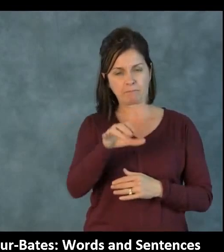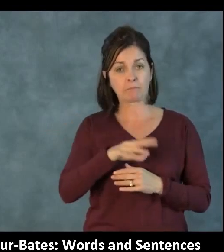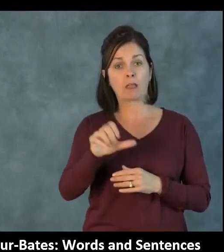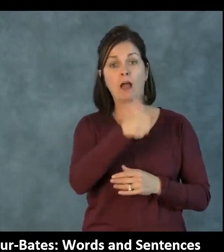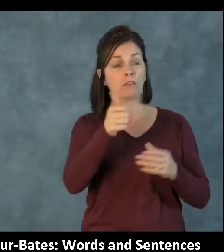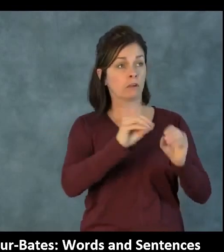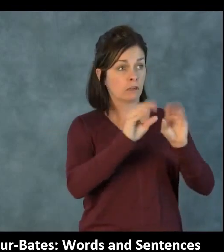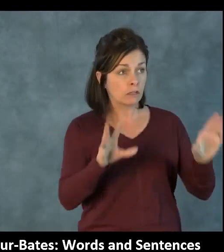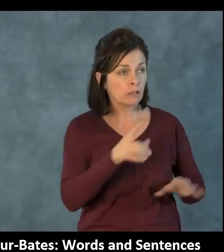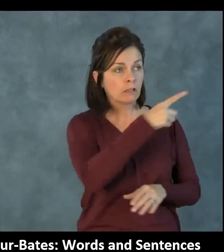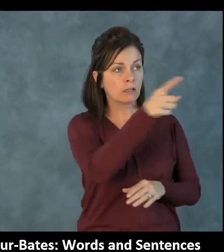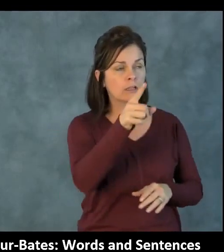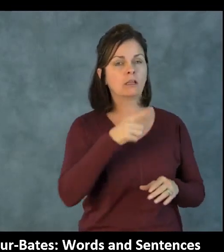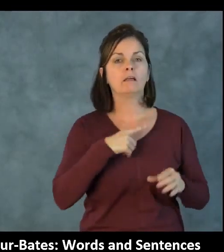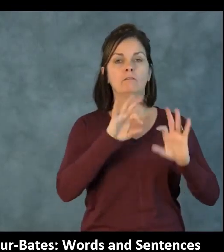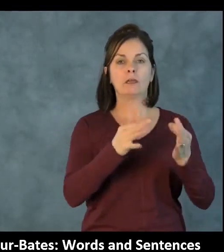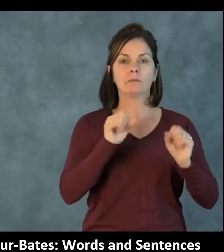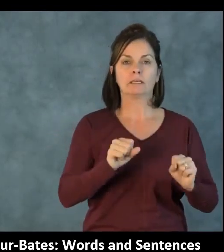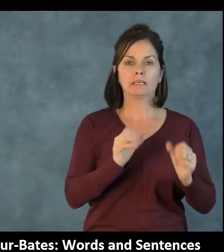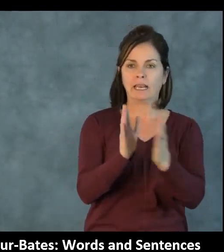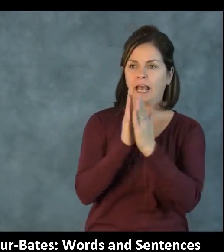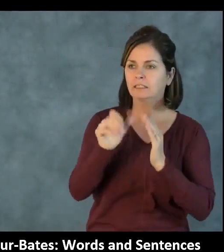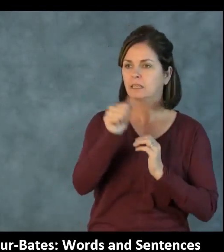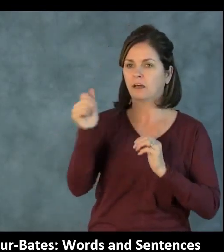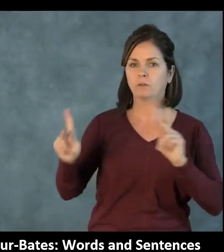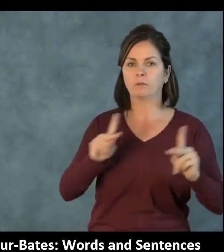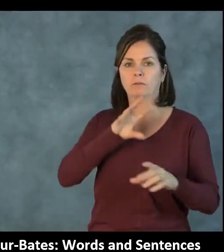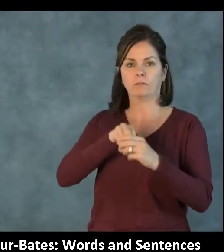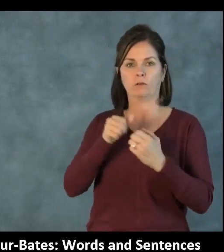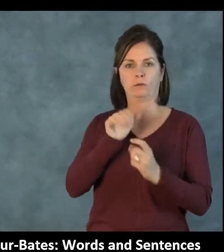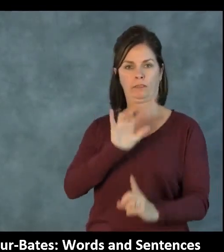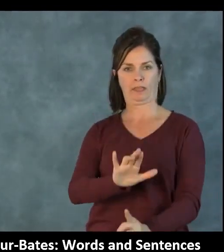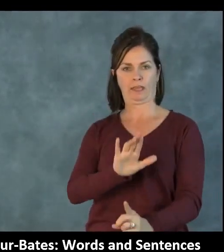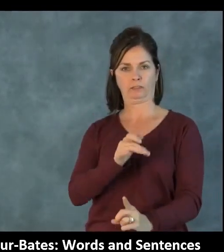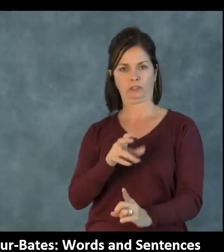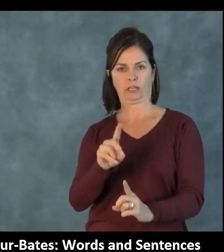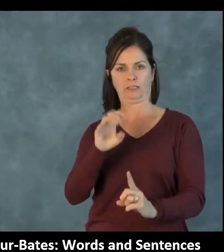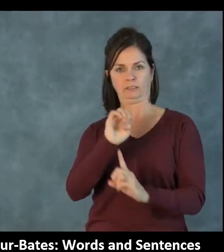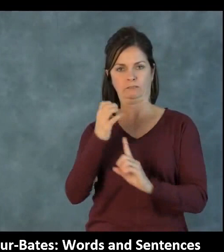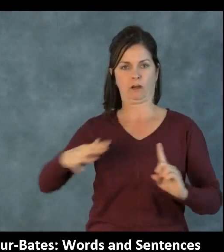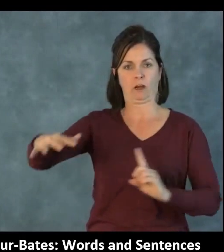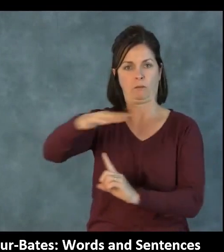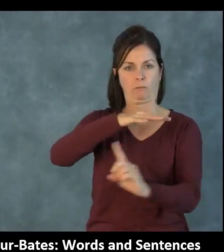The family should also feel free to ask other people in the environment about what the words are